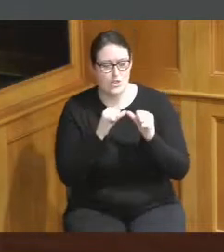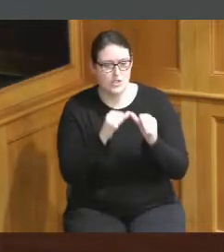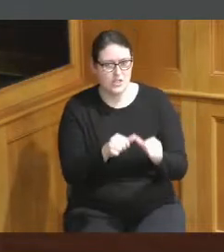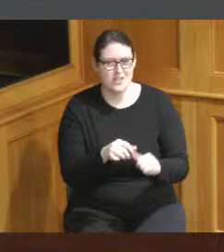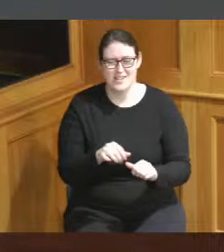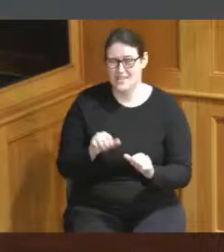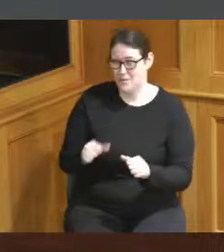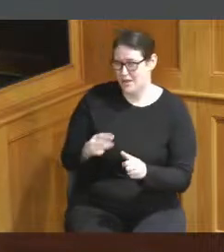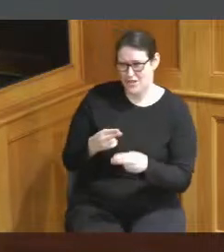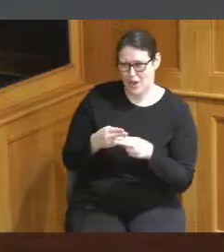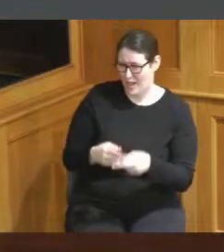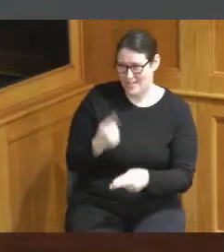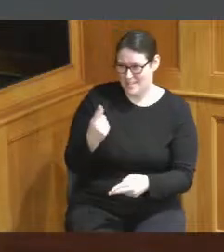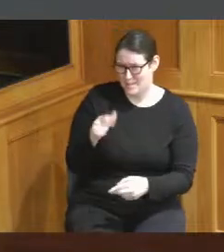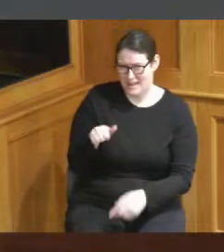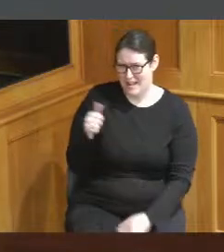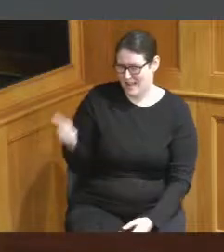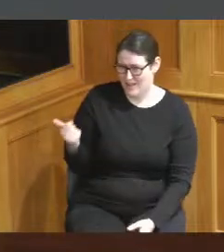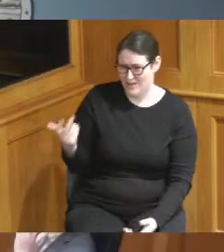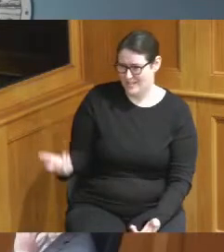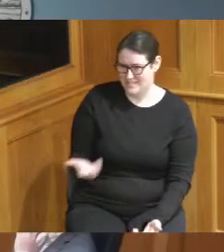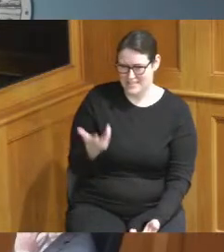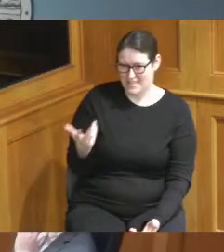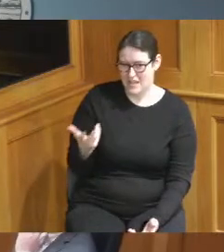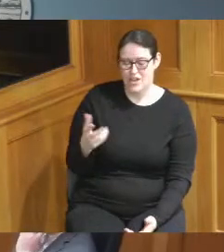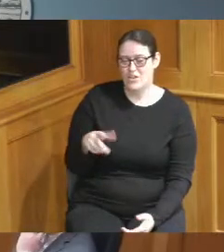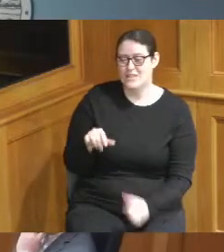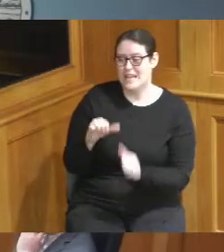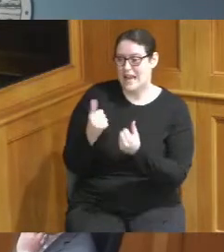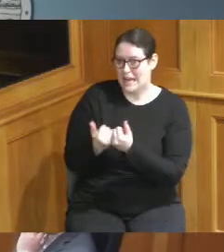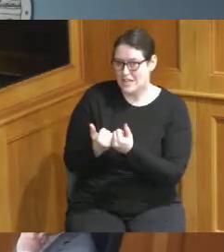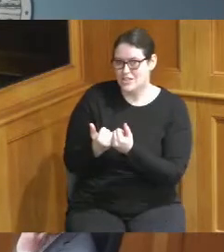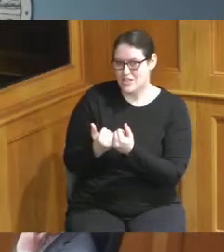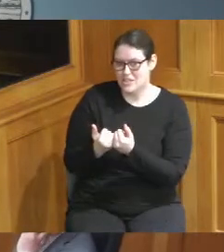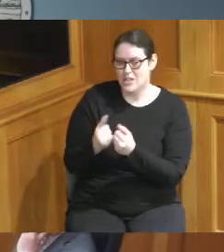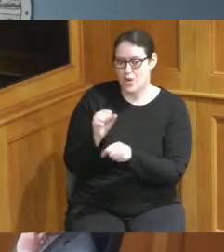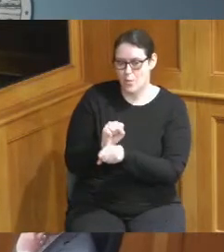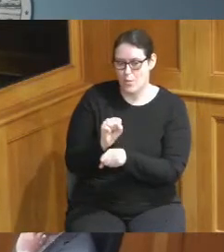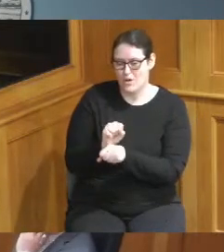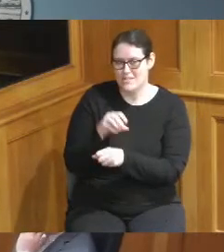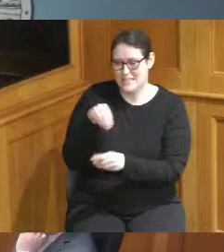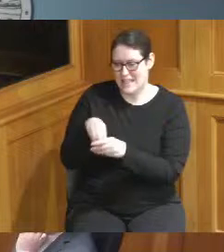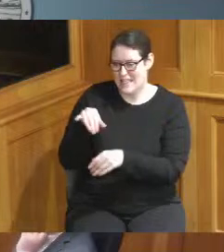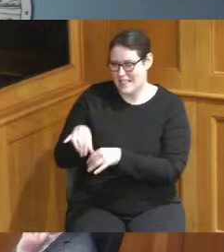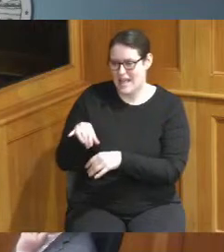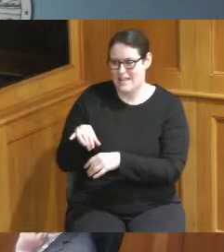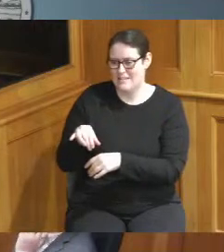gotten some criticism in terms of our stadium and some other things but the accessibility I